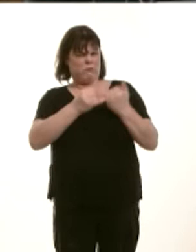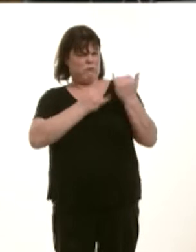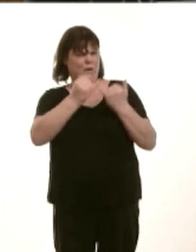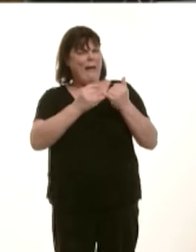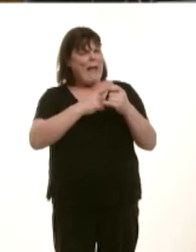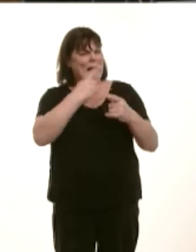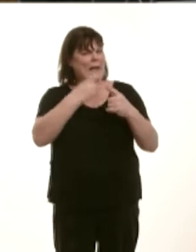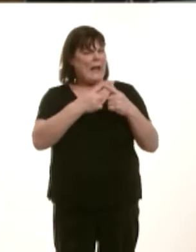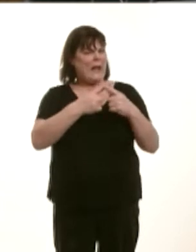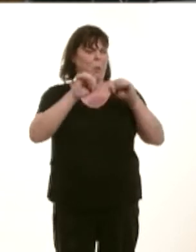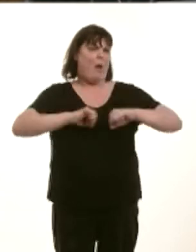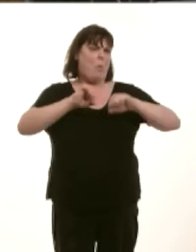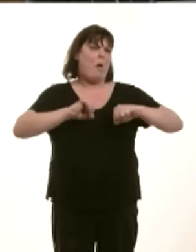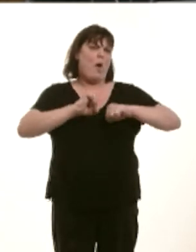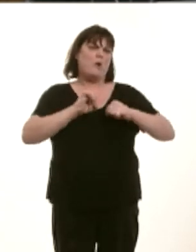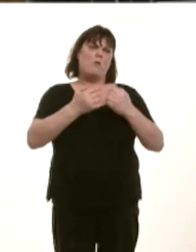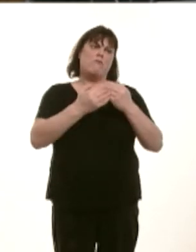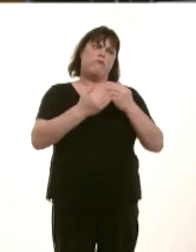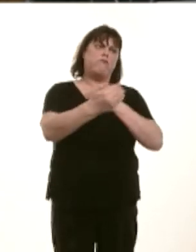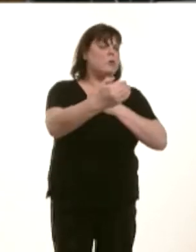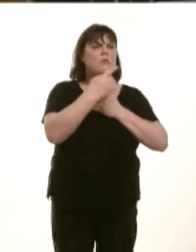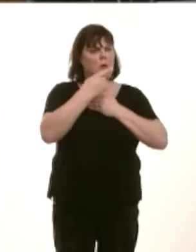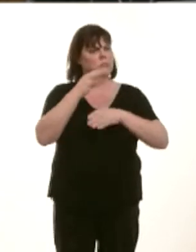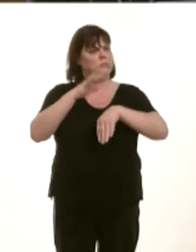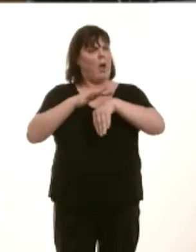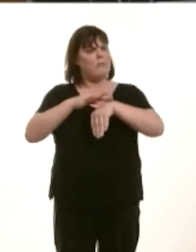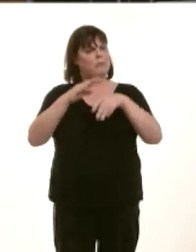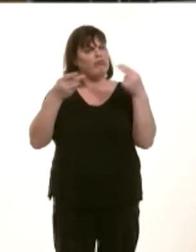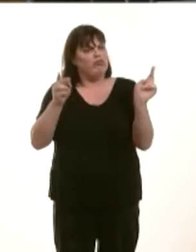are rising nowótheyíre not; theyíre now droppingóbut it is right to say that, for